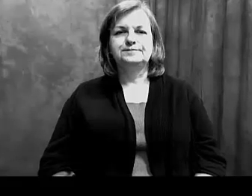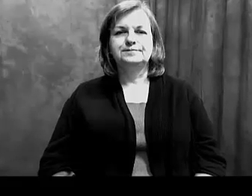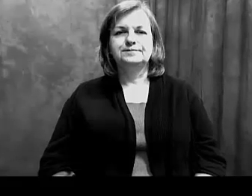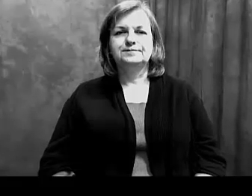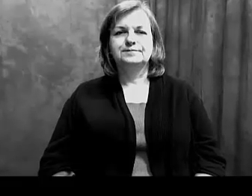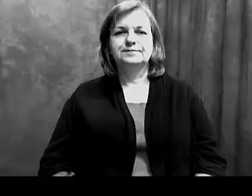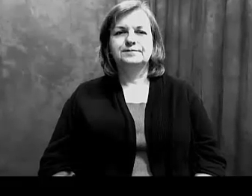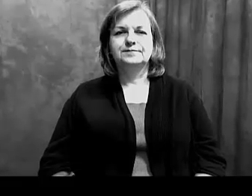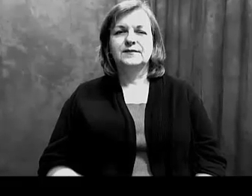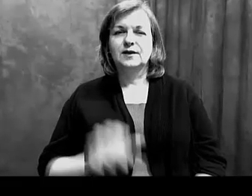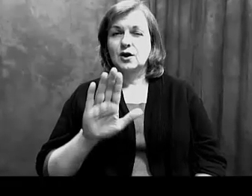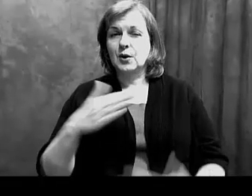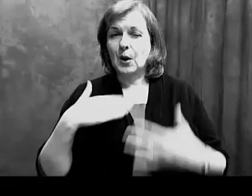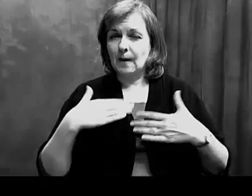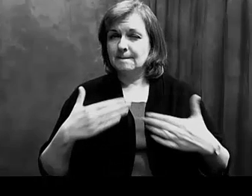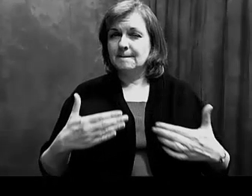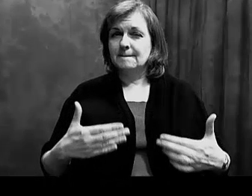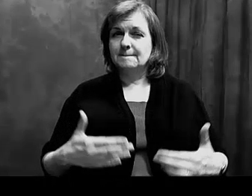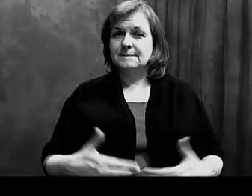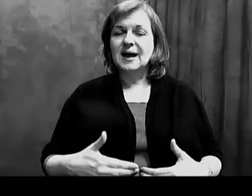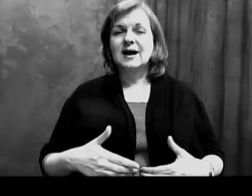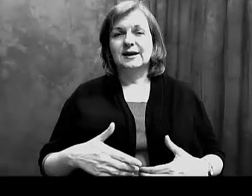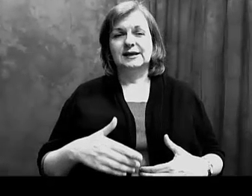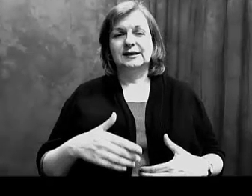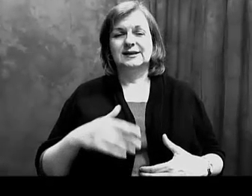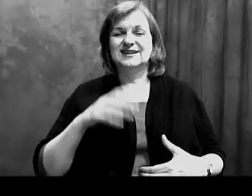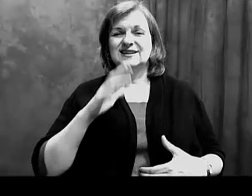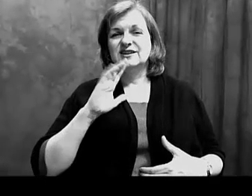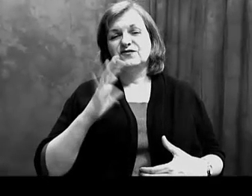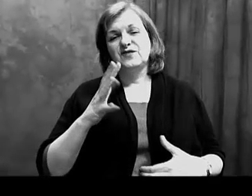you are actually pretty efficient